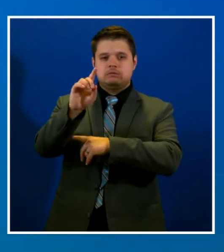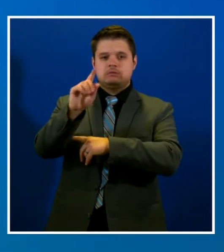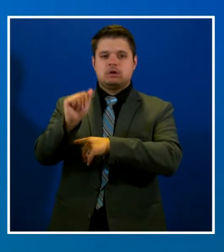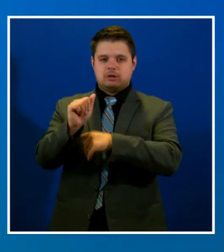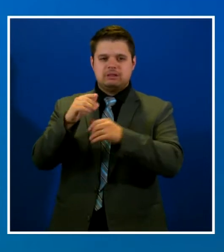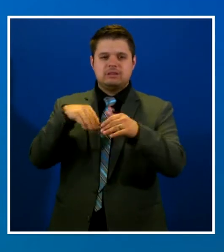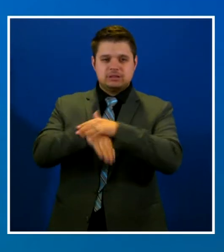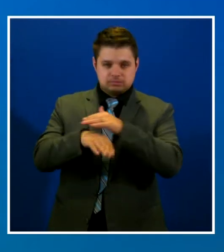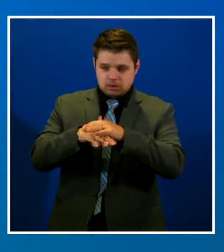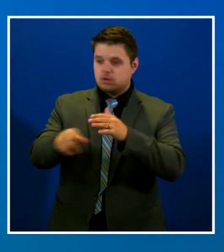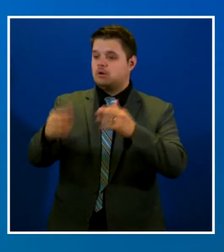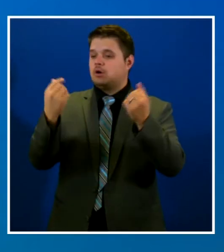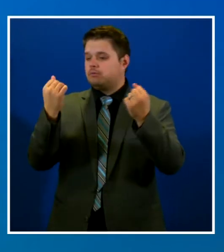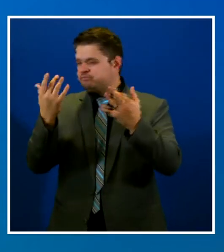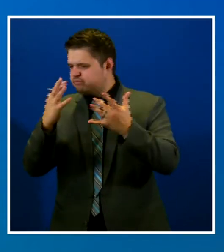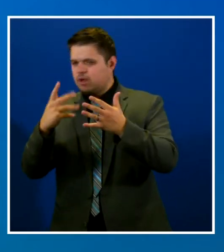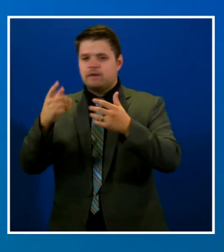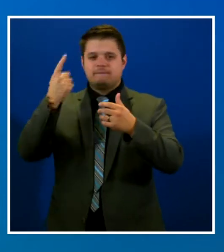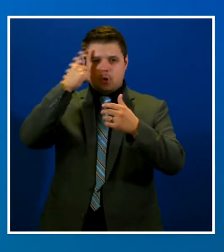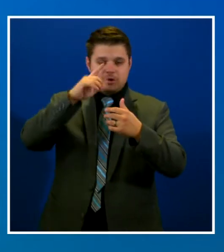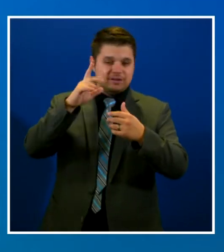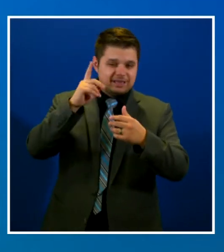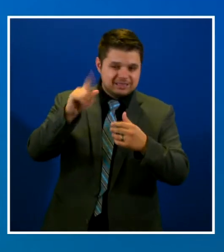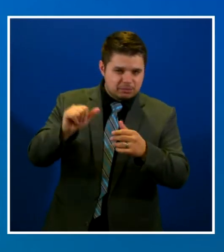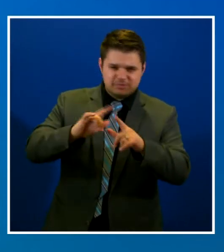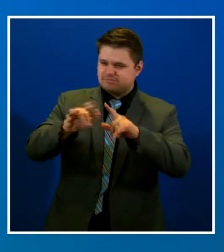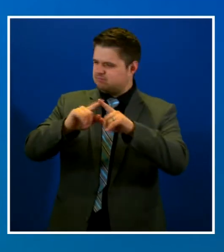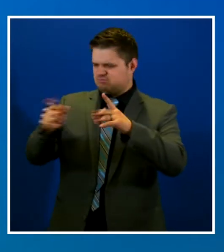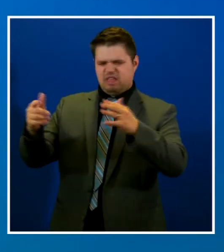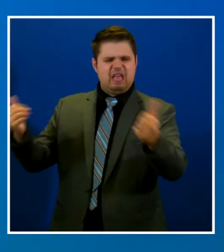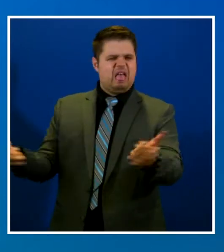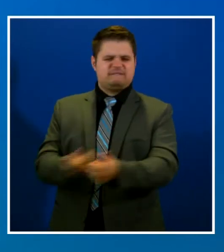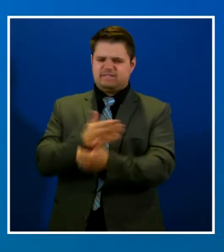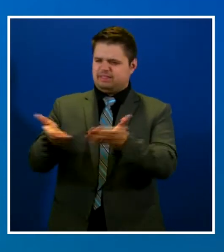More details on the new vaccine site are available on the City's